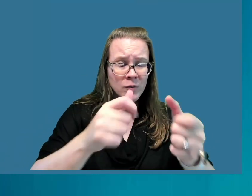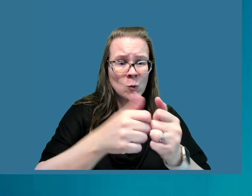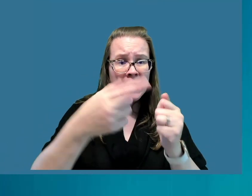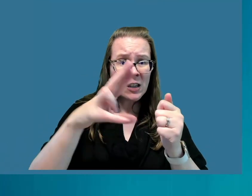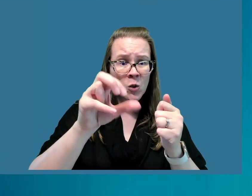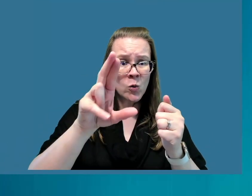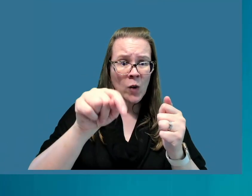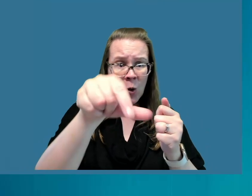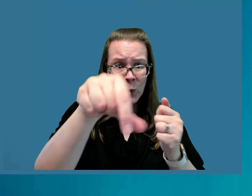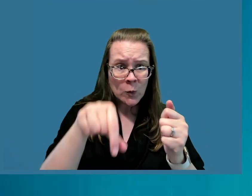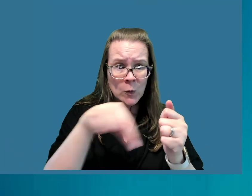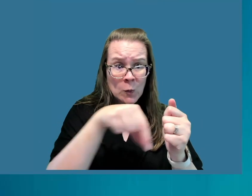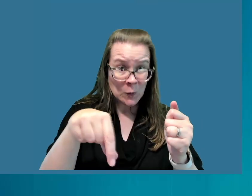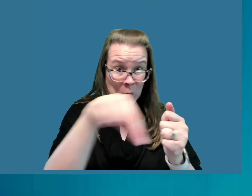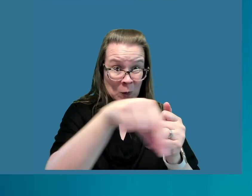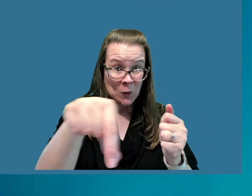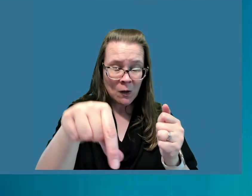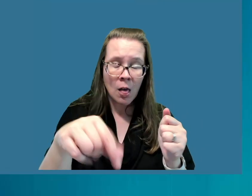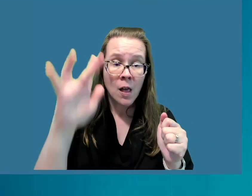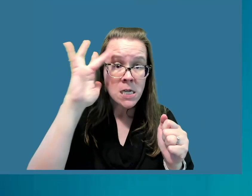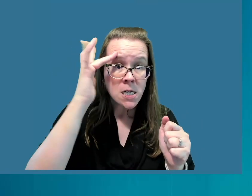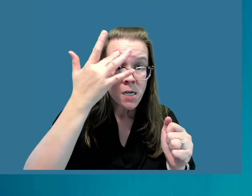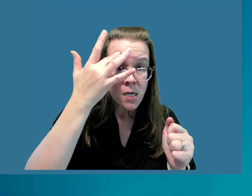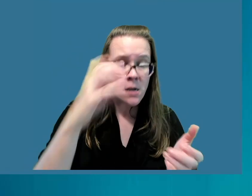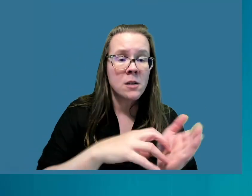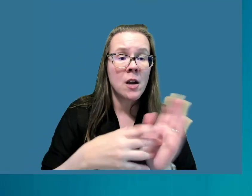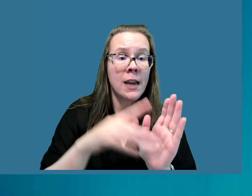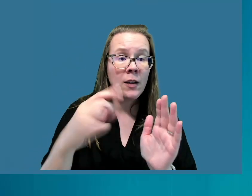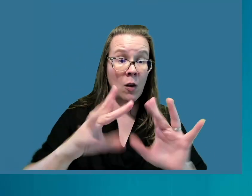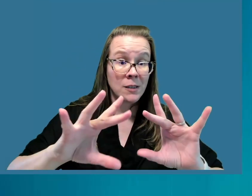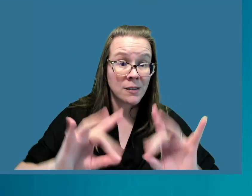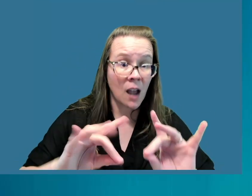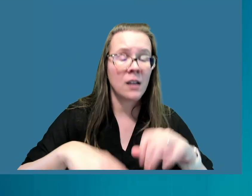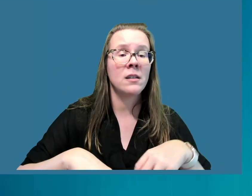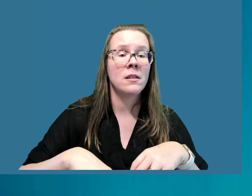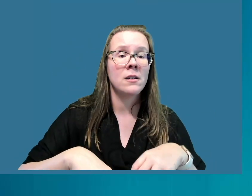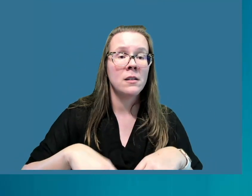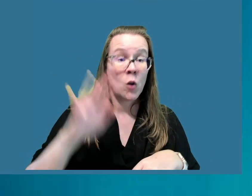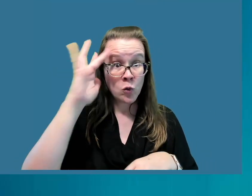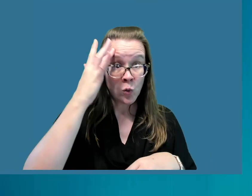smooth surface. And I love cutting out cookies at her house. At my house, I have the old style